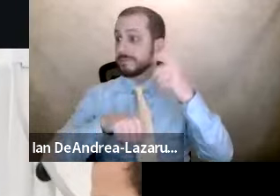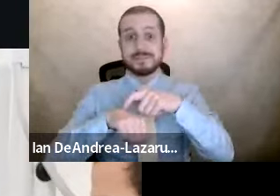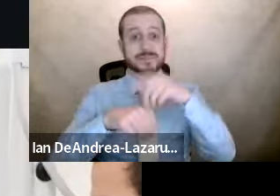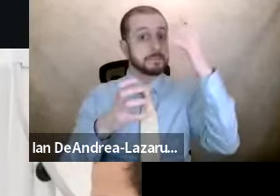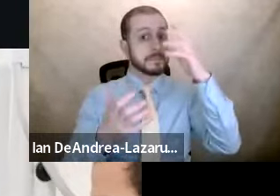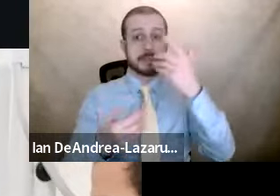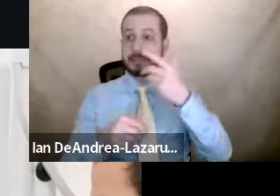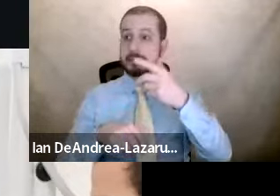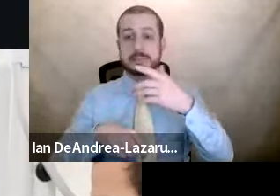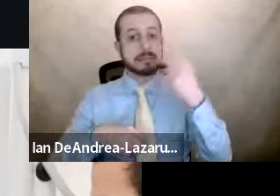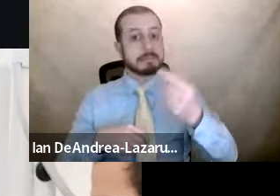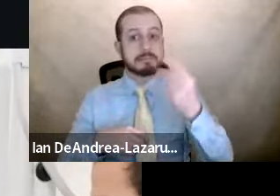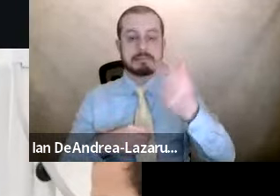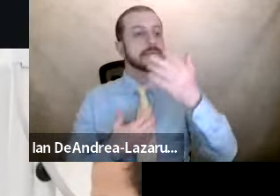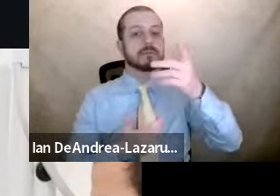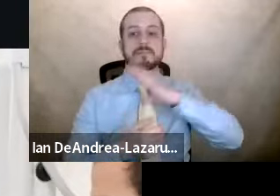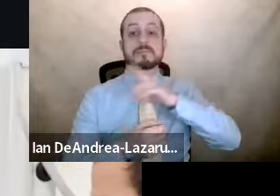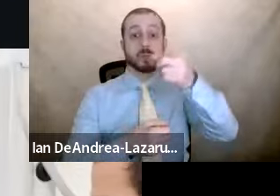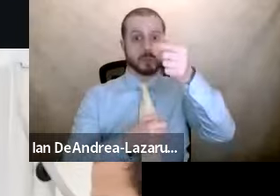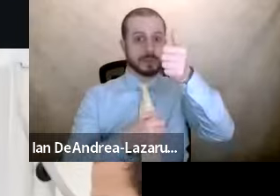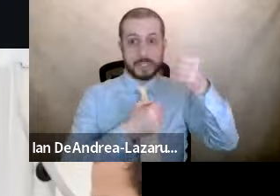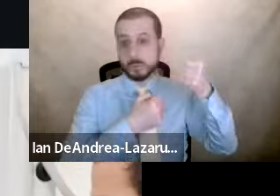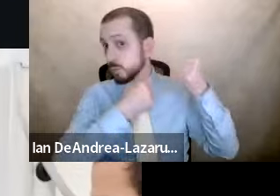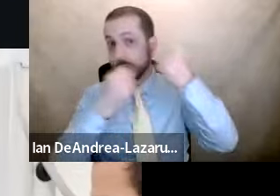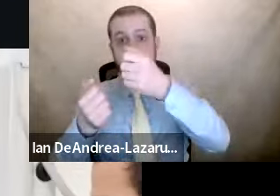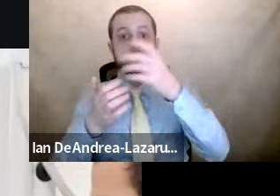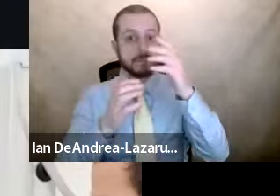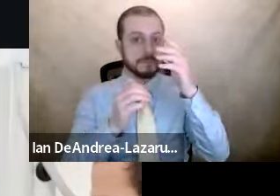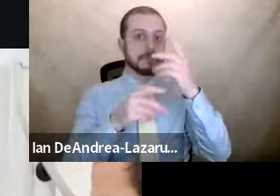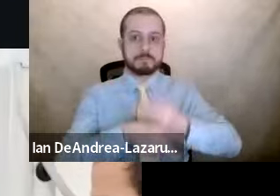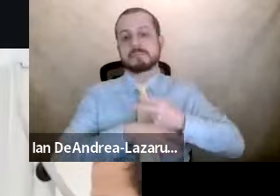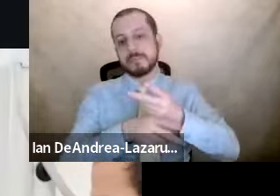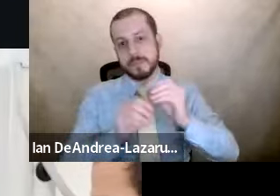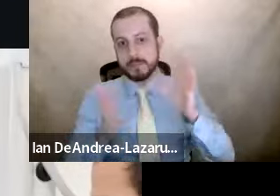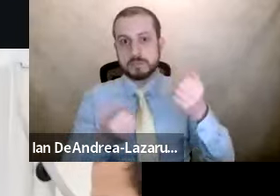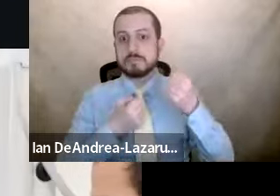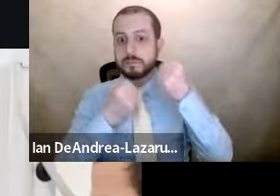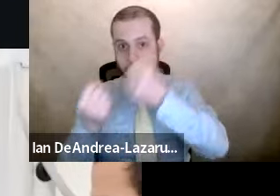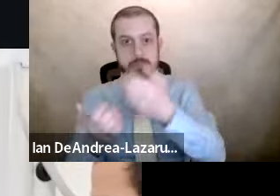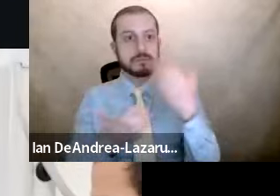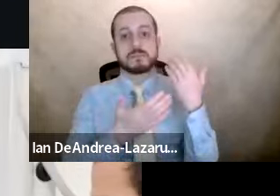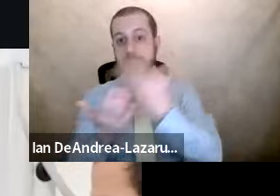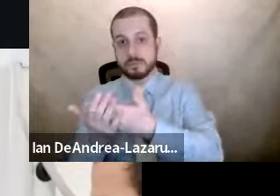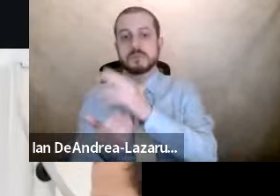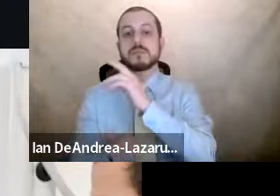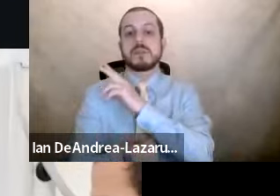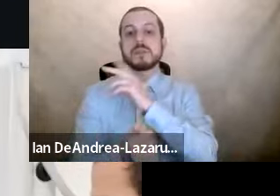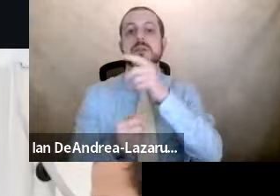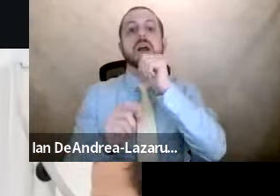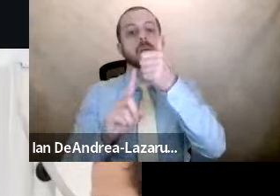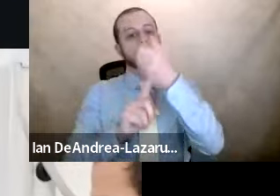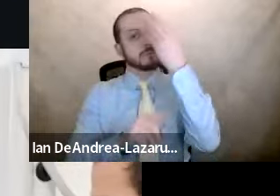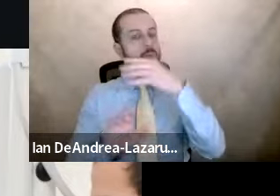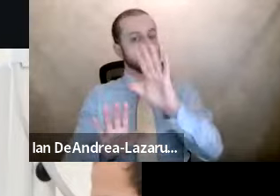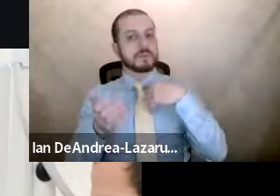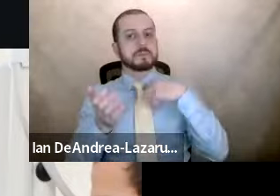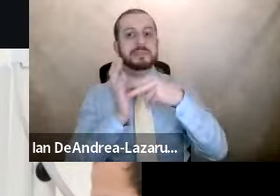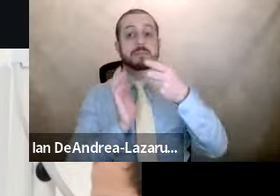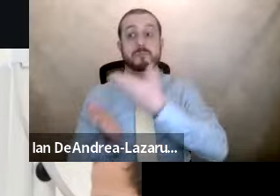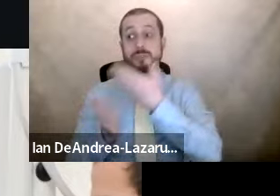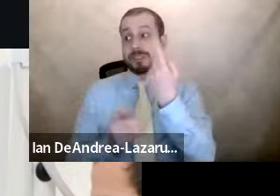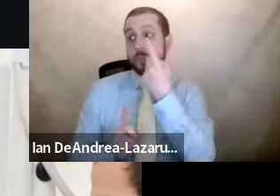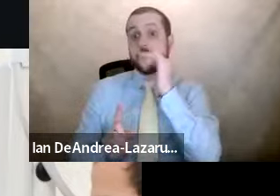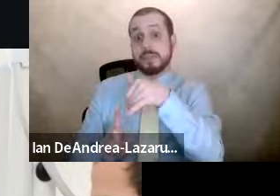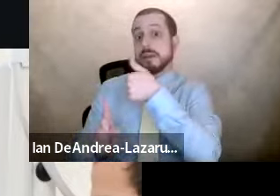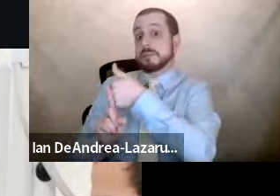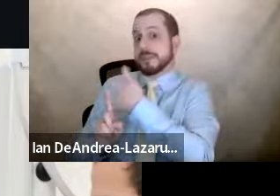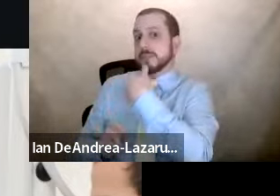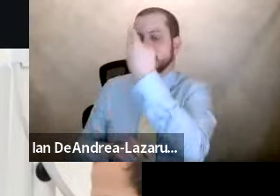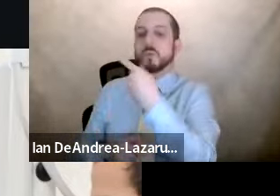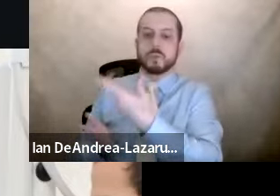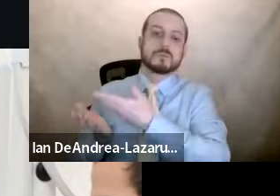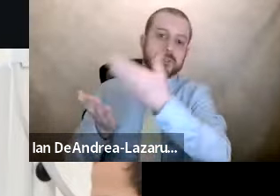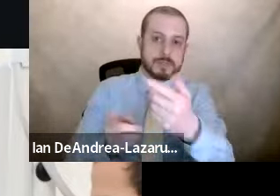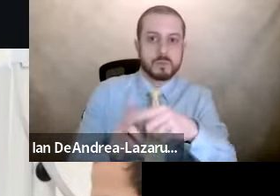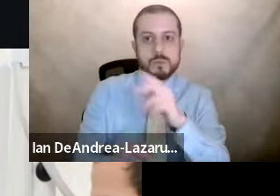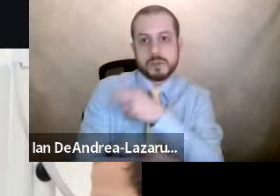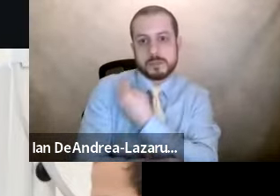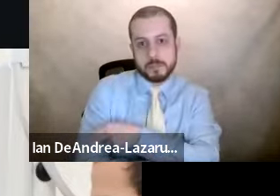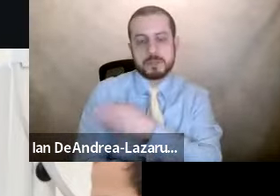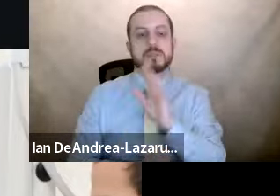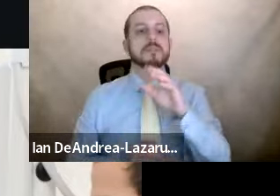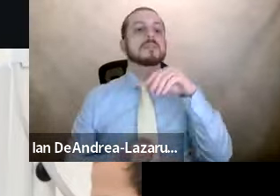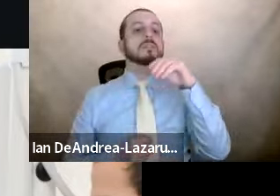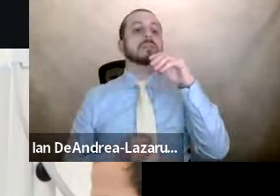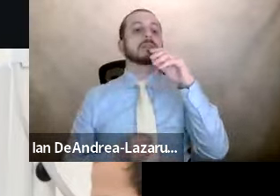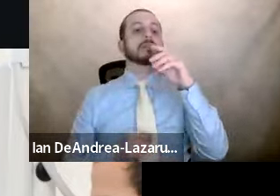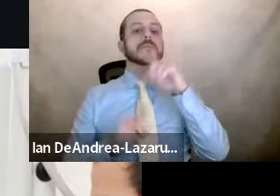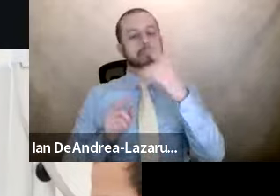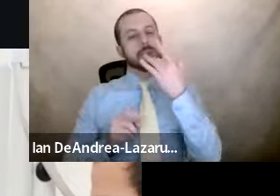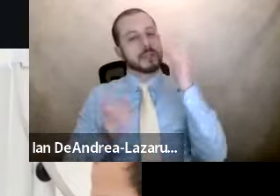Lastly, T stands for time. If you see symptoms in the face, arms, and in the sign and speech, what you want to do is call 9-1-1. Send them to the hospital. Time is of the essence. And I will speak on that shortly...